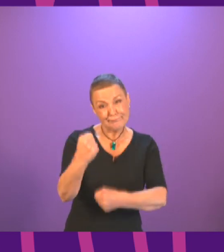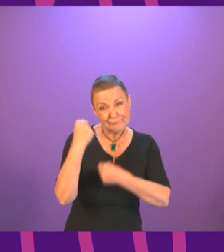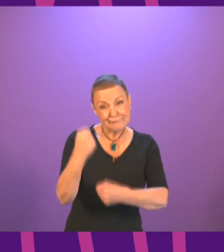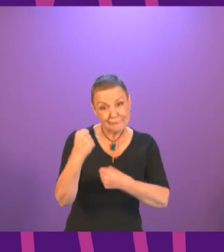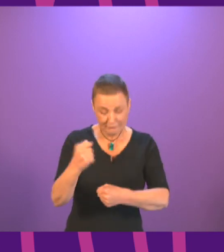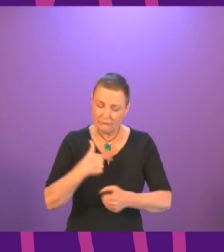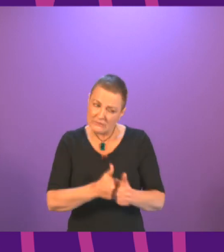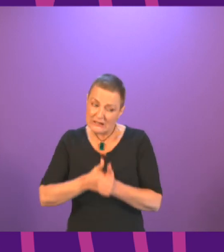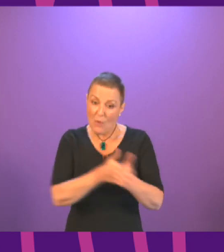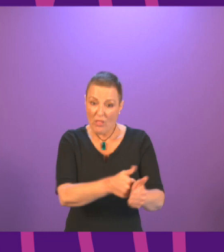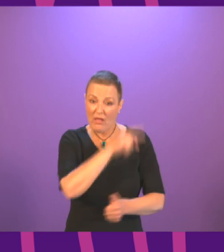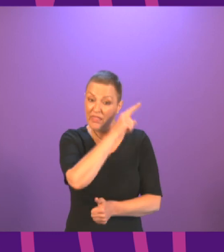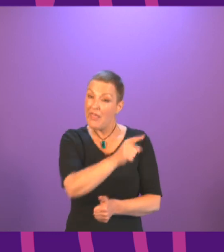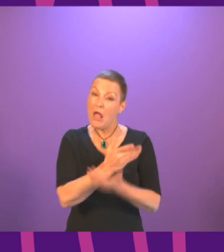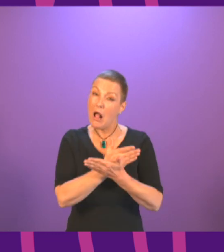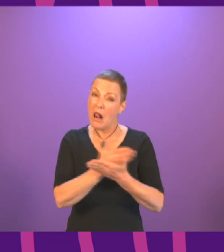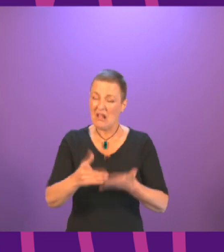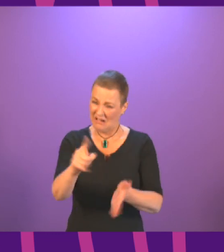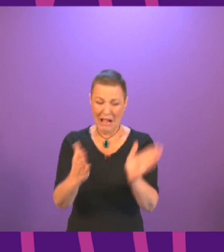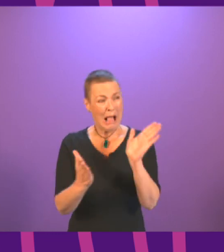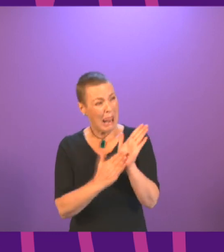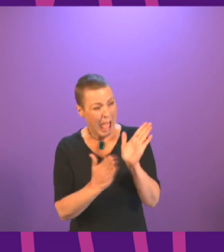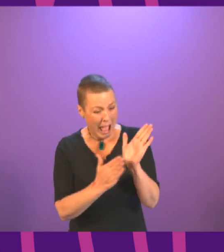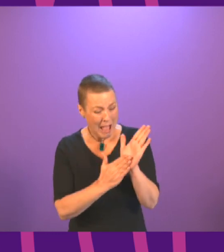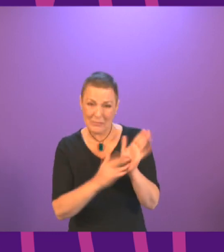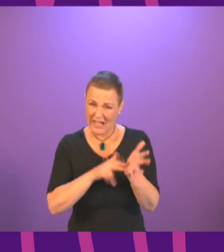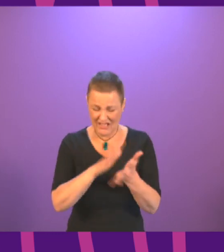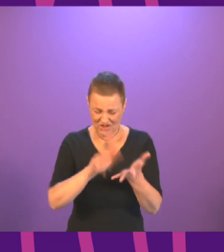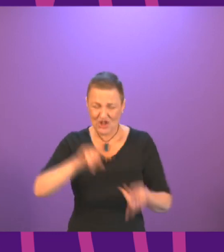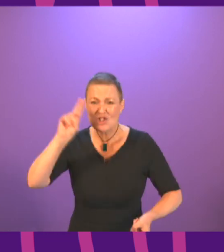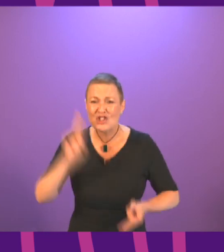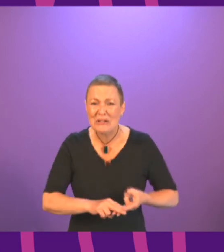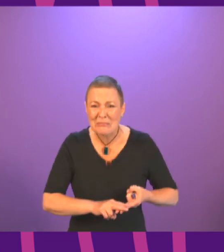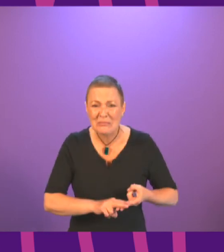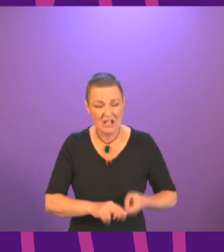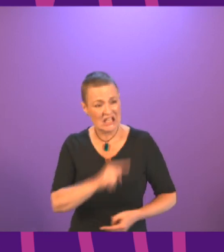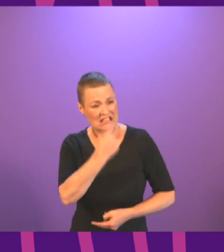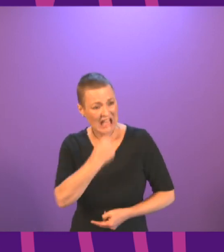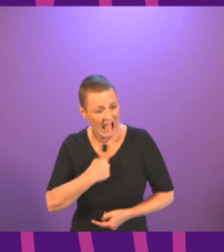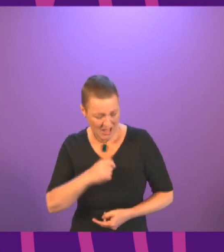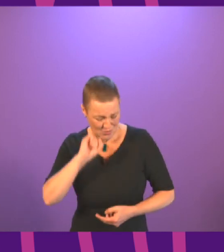from across Scotland. Their message is clear: clapping is cheap and broken promises are